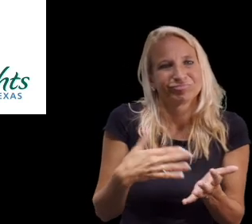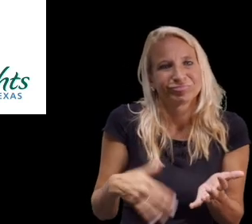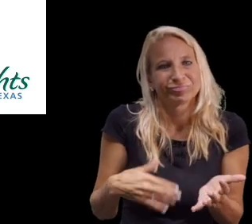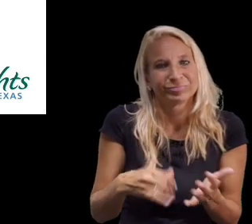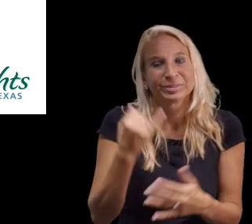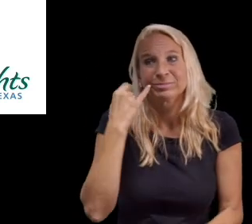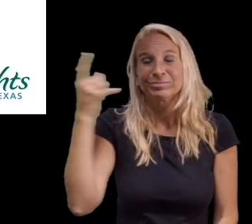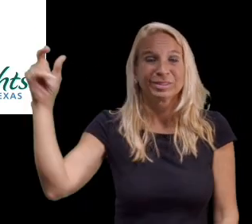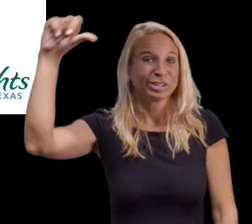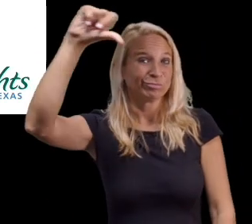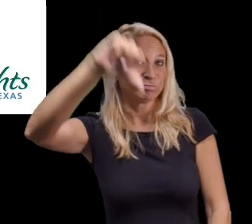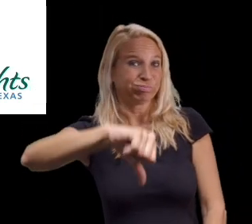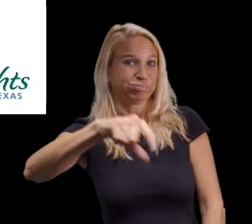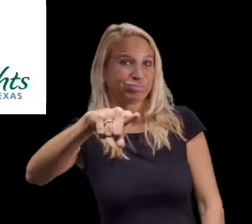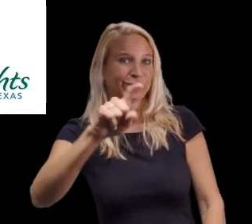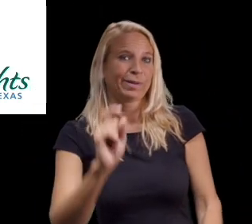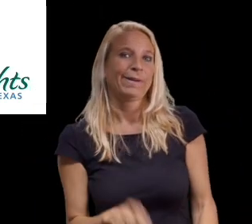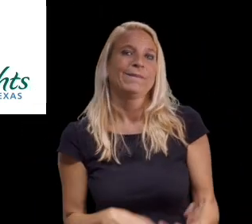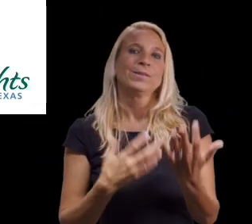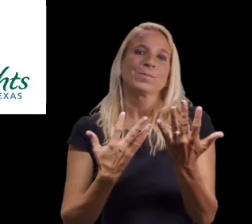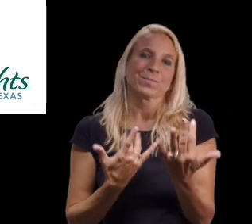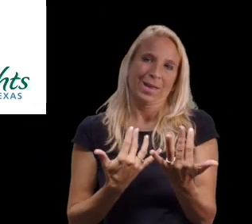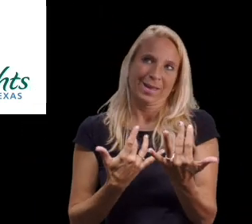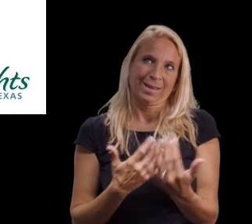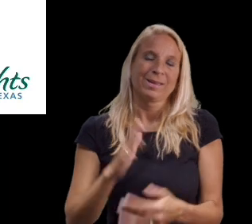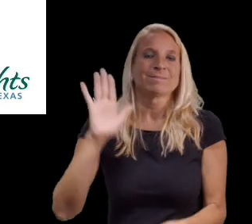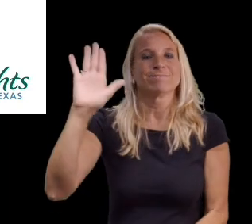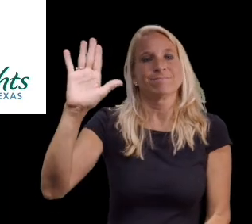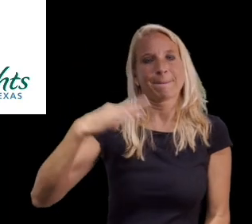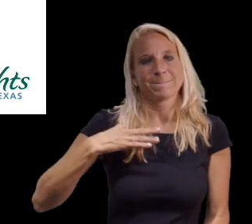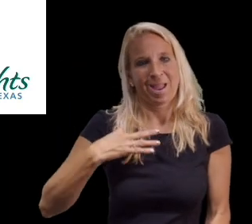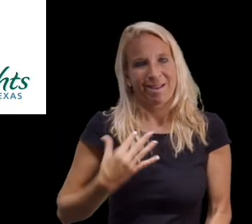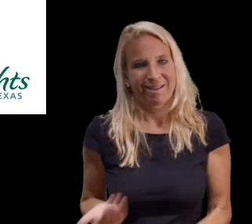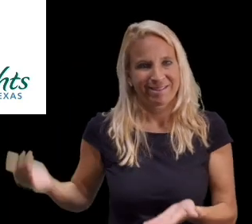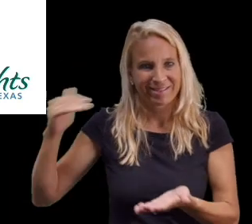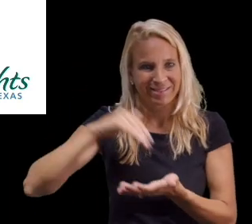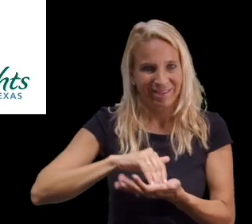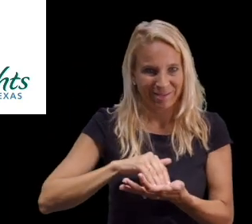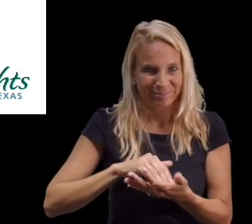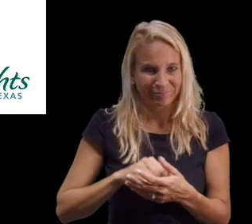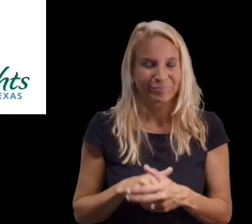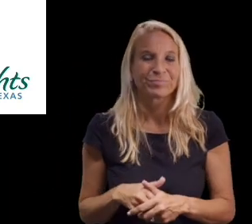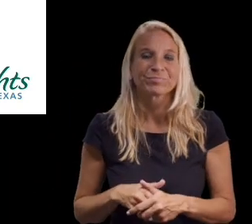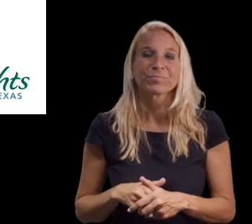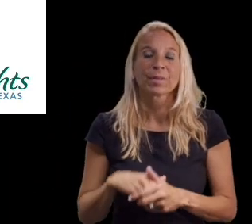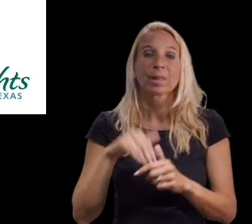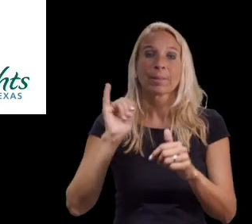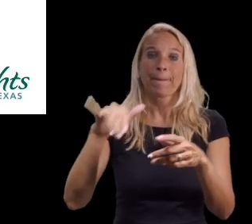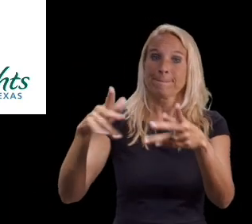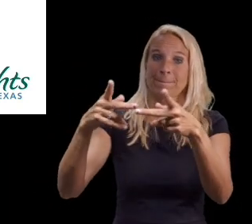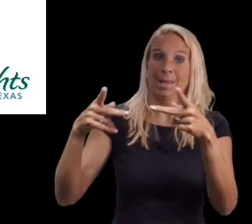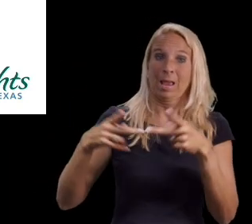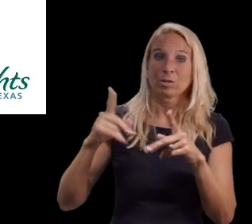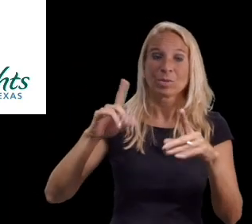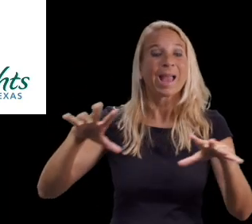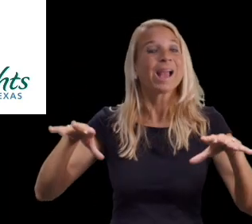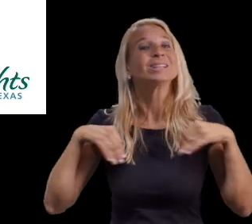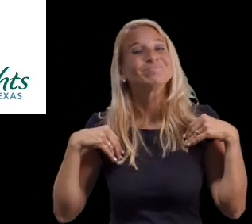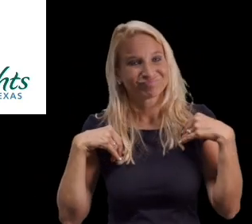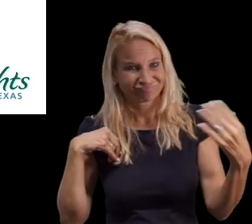so if you get denied you'll just have to wait and reapply again. The location of an accepting facility,